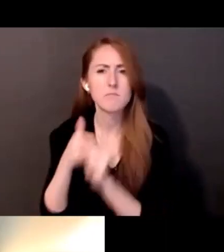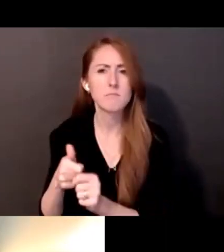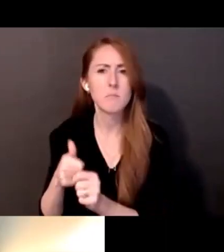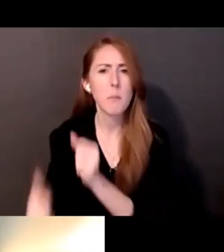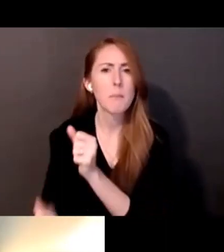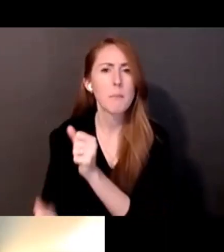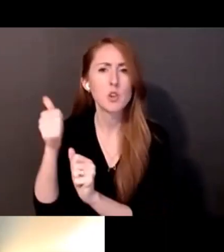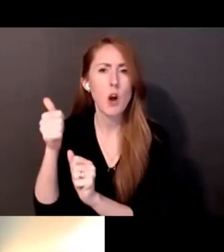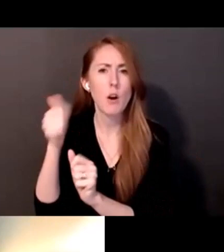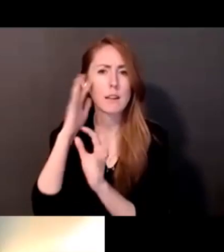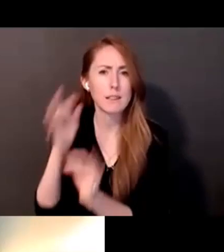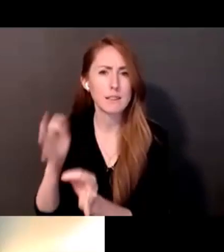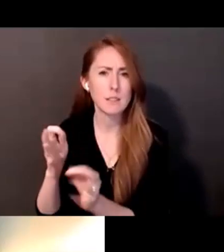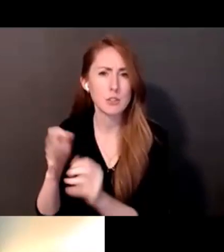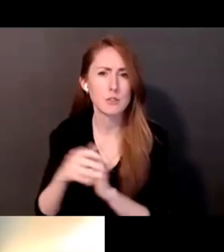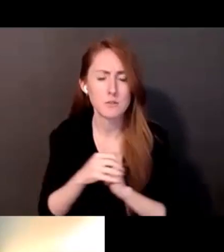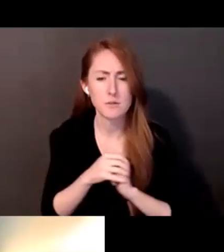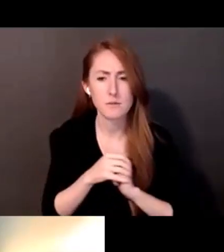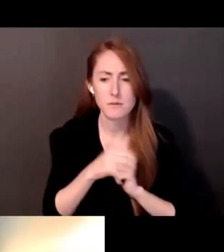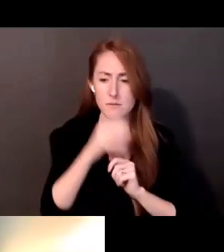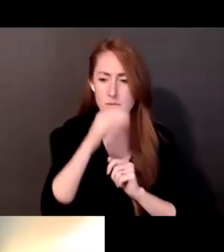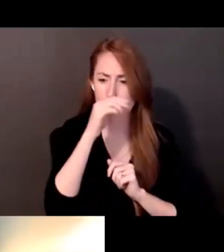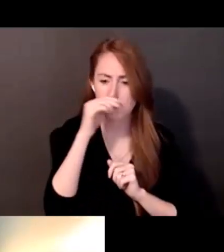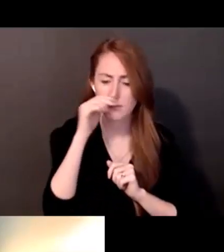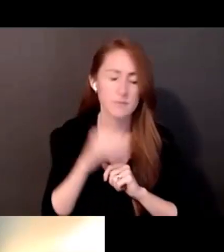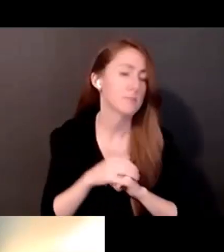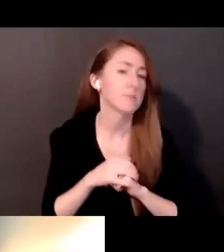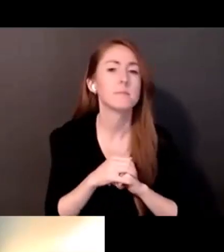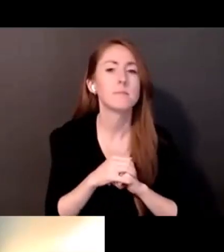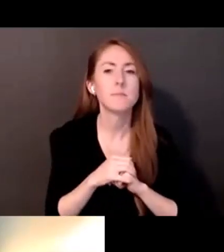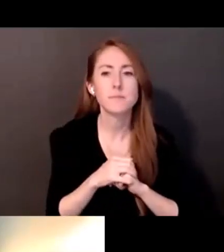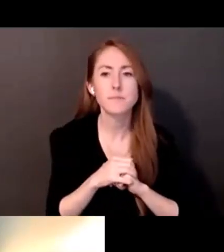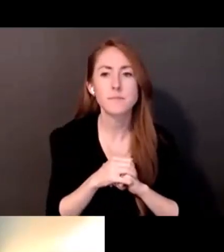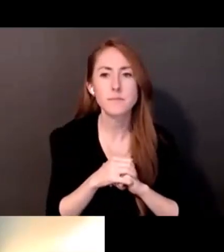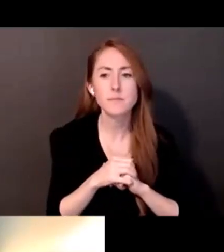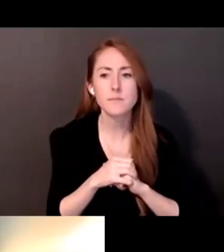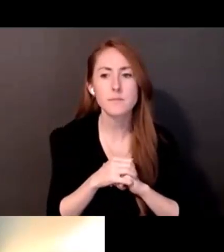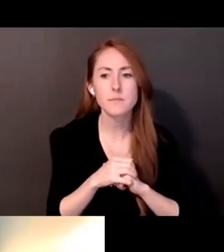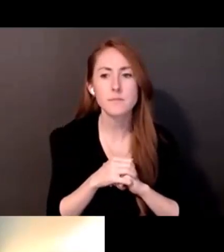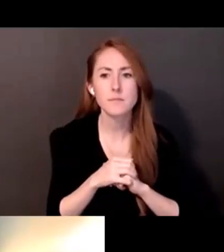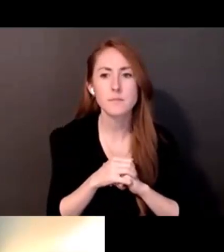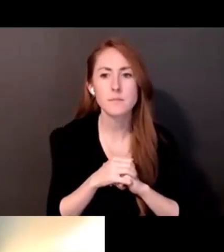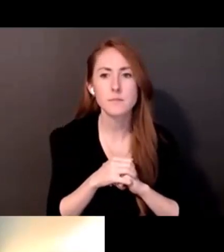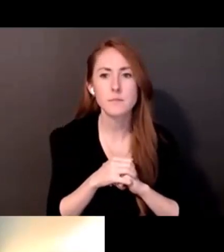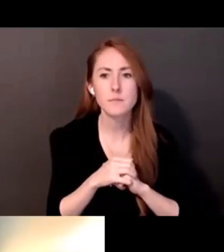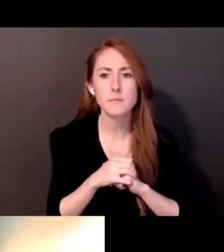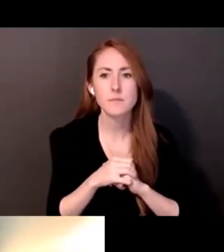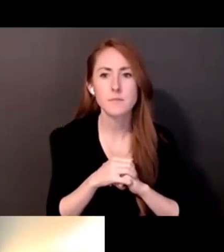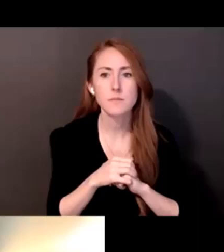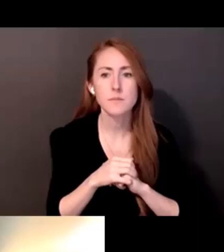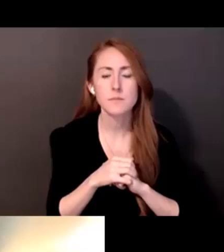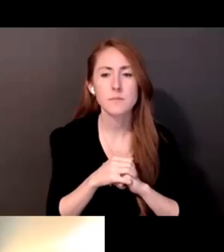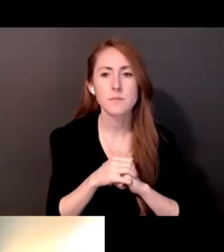used questions that raised from our discussion as a team.